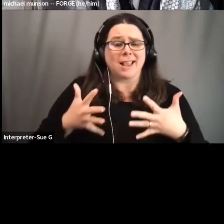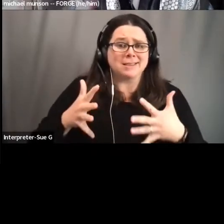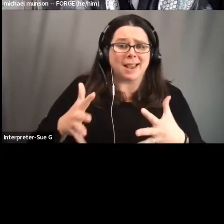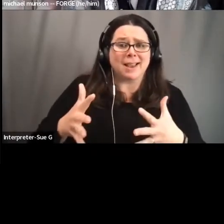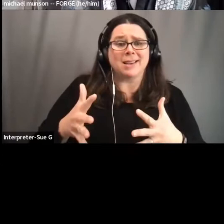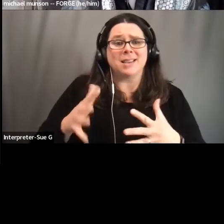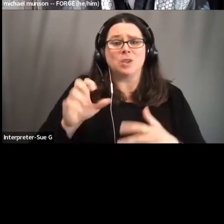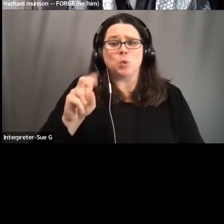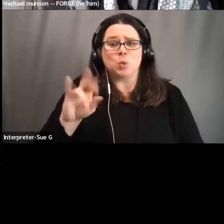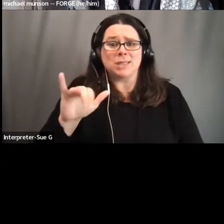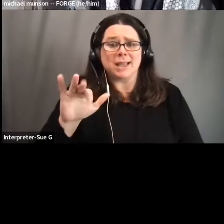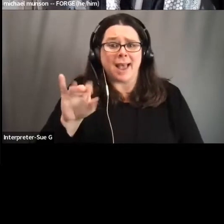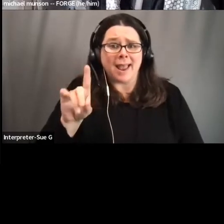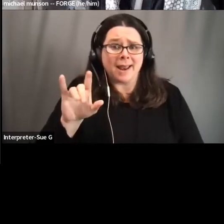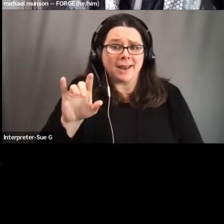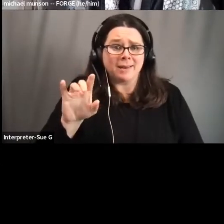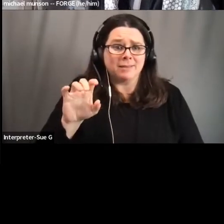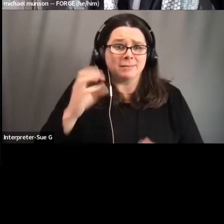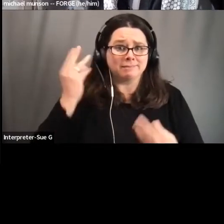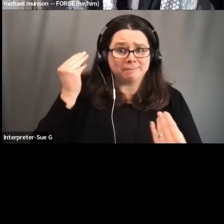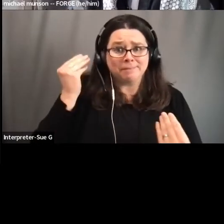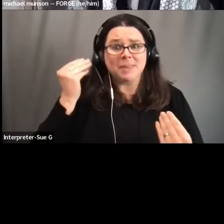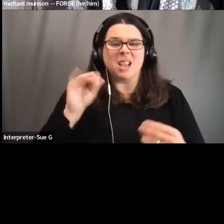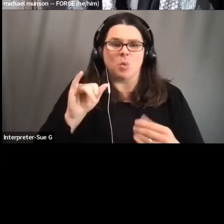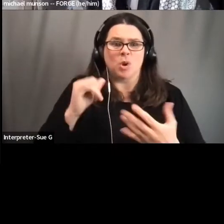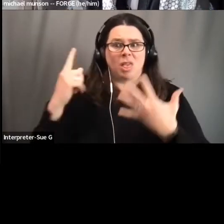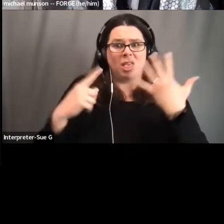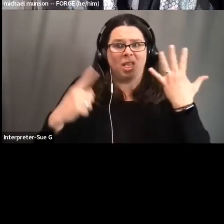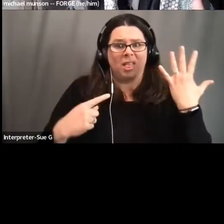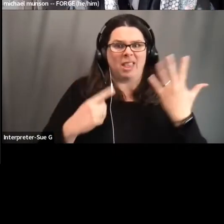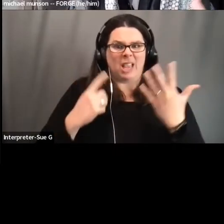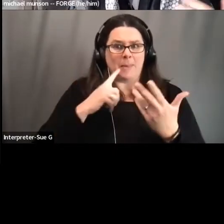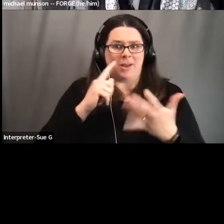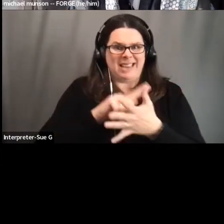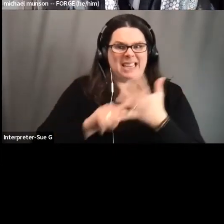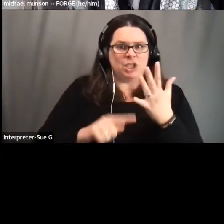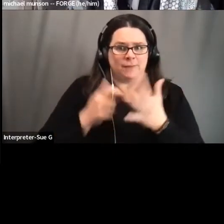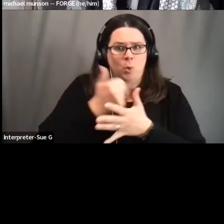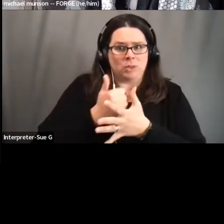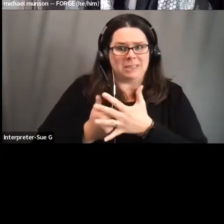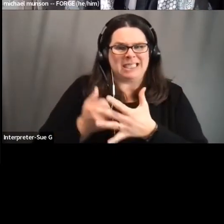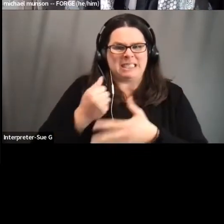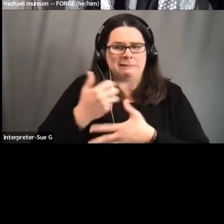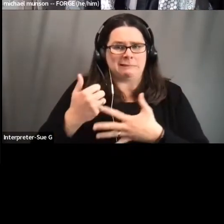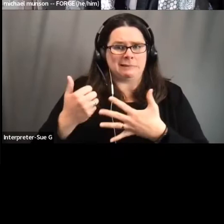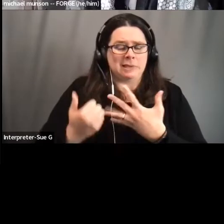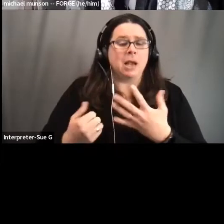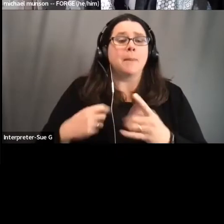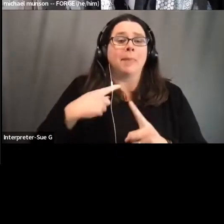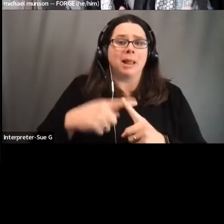We're gonna talk a little bit more about each of those pieces as we move on. As well as the rates of substance abuse which,